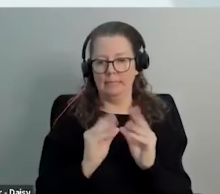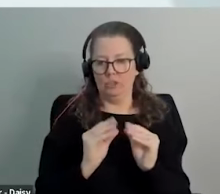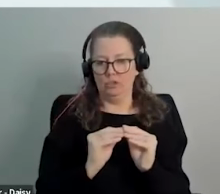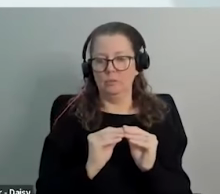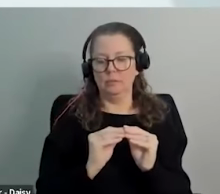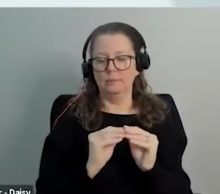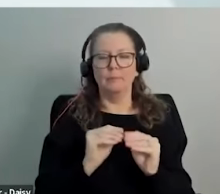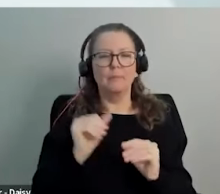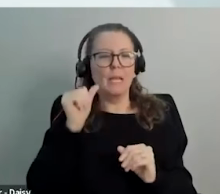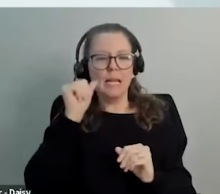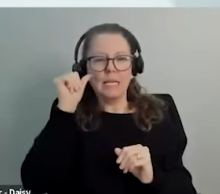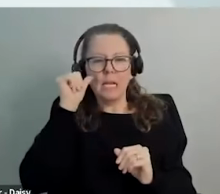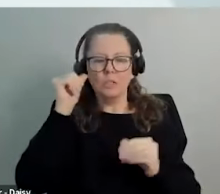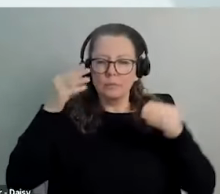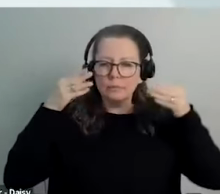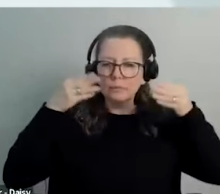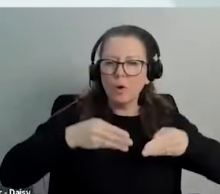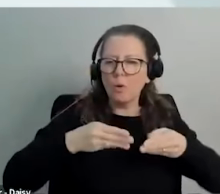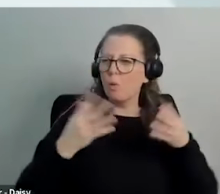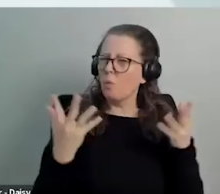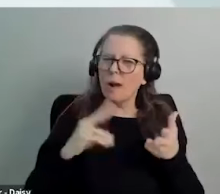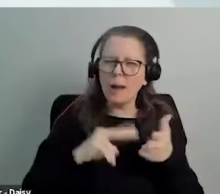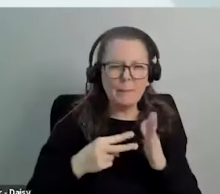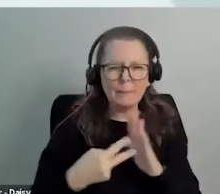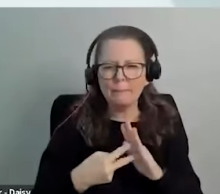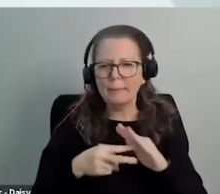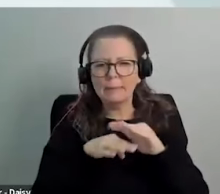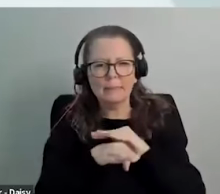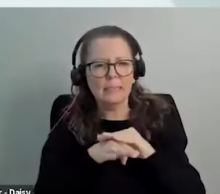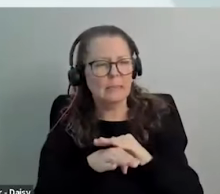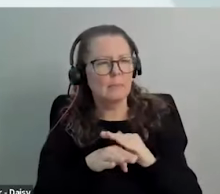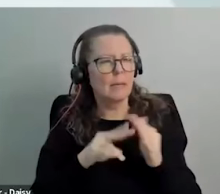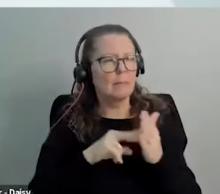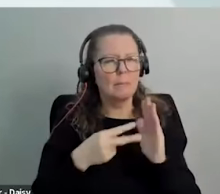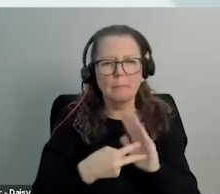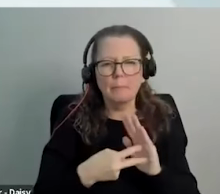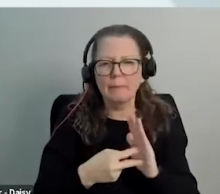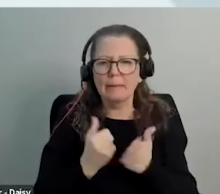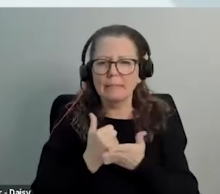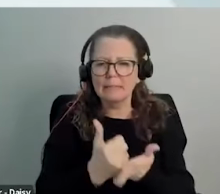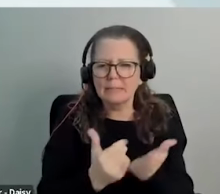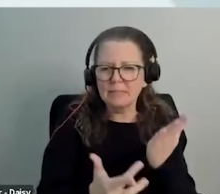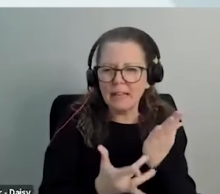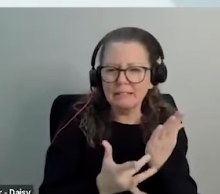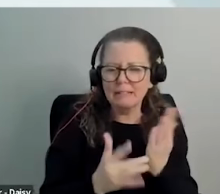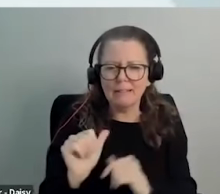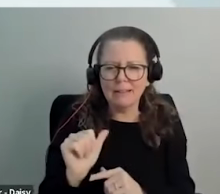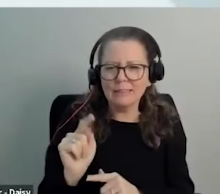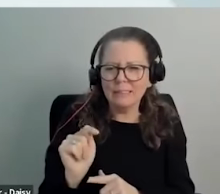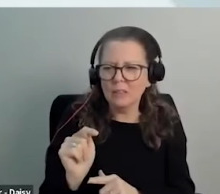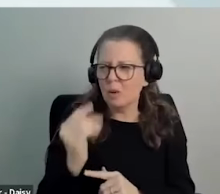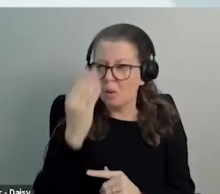Yesterday was all about kind of what is accessibility, what is assistive technology, why should we care about these things?